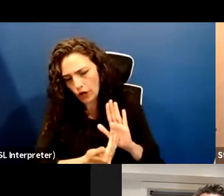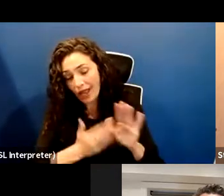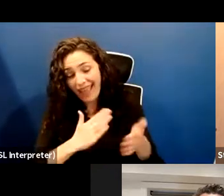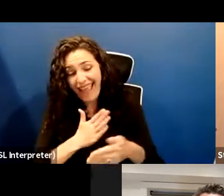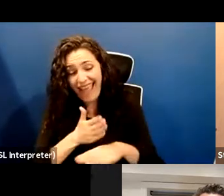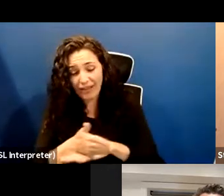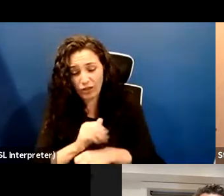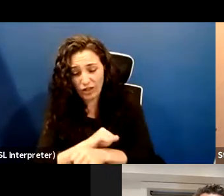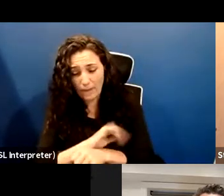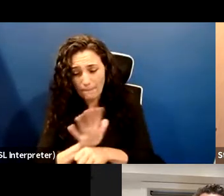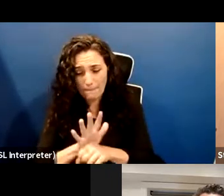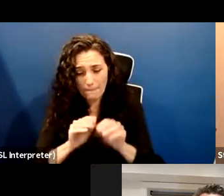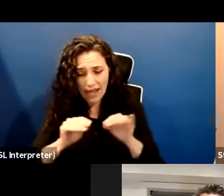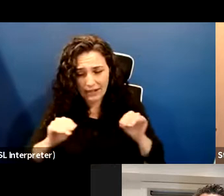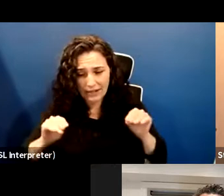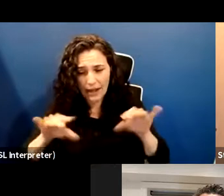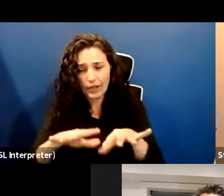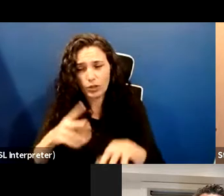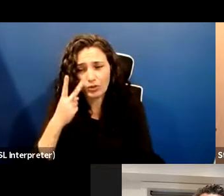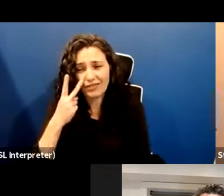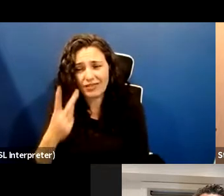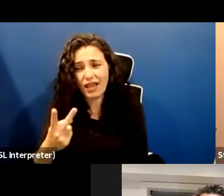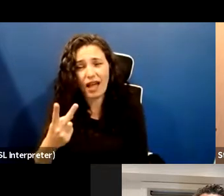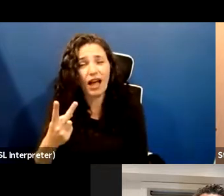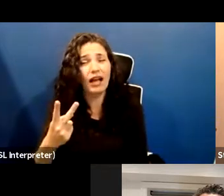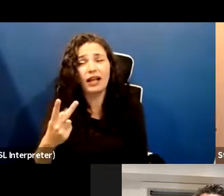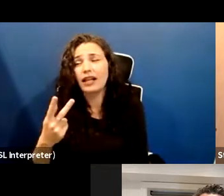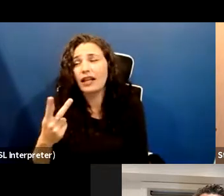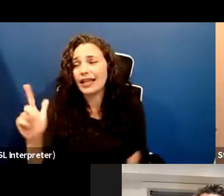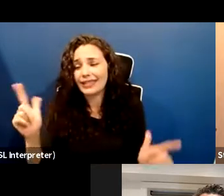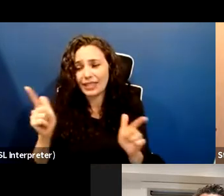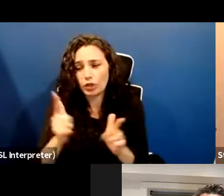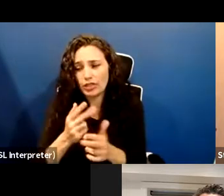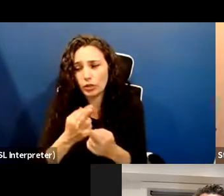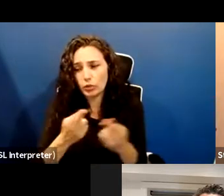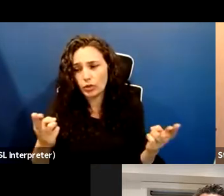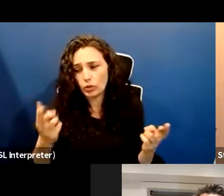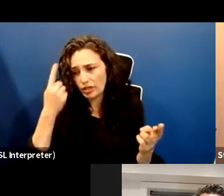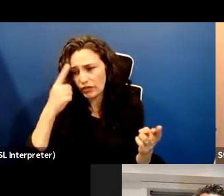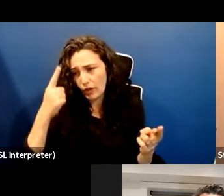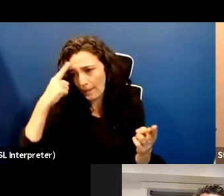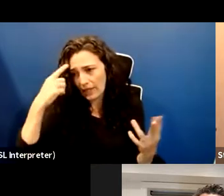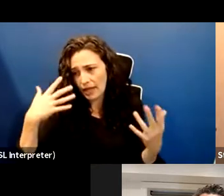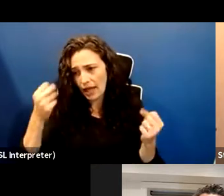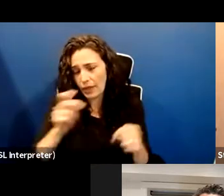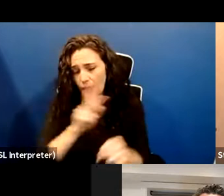you know, decrease resources for mental health patients. So it's not another thing I'm working on